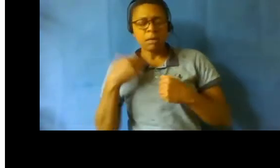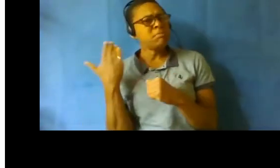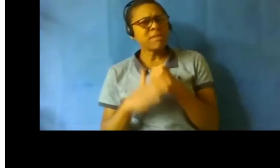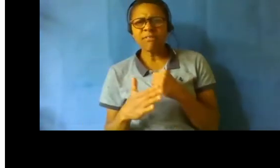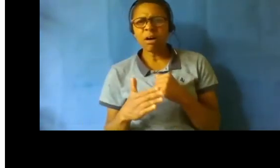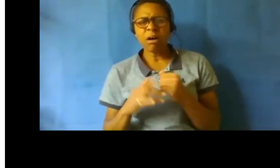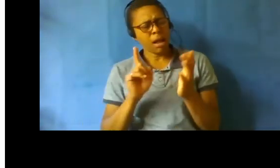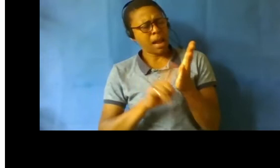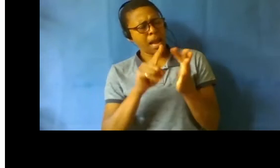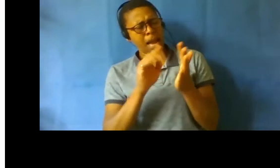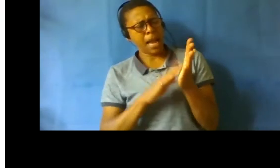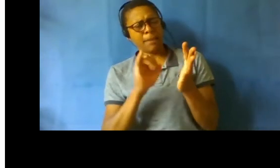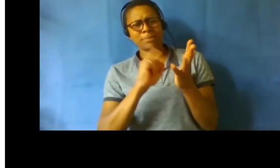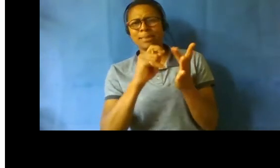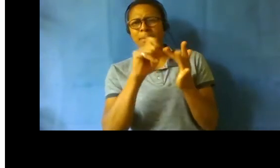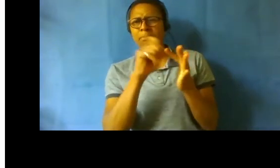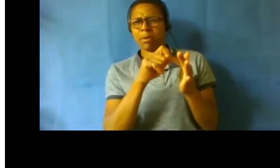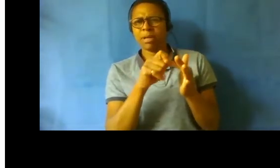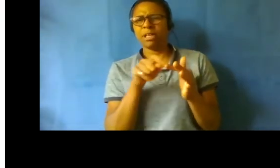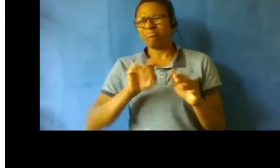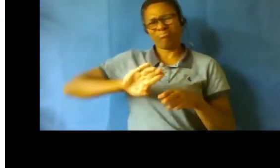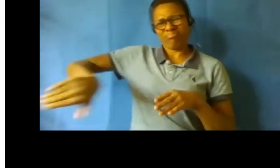and because it's wisdom that's been passed down through generations they